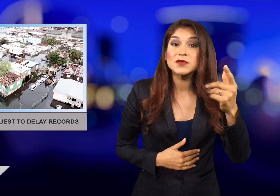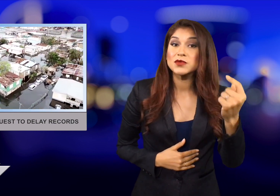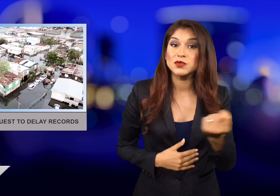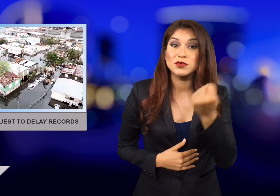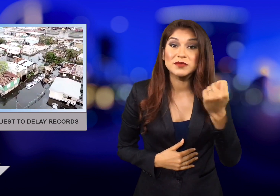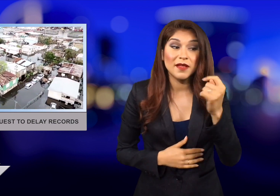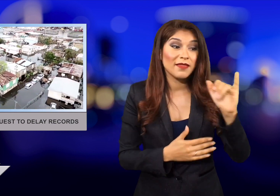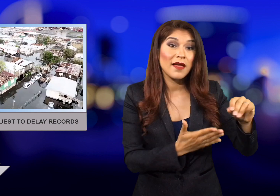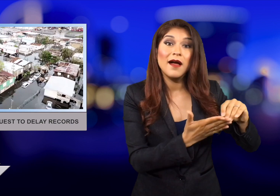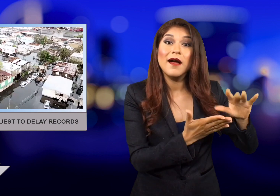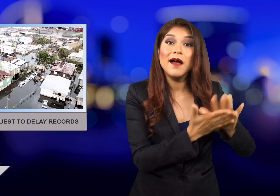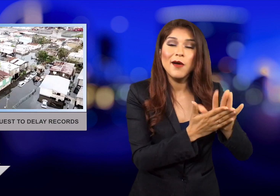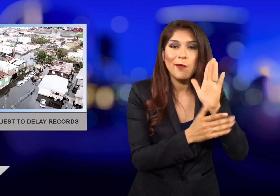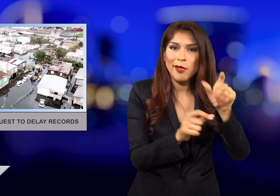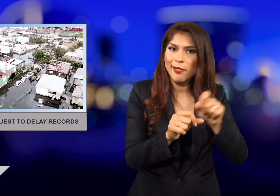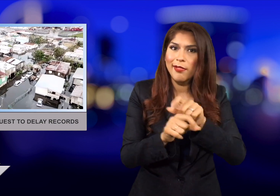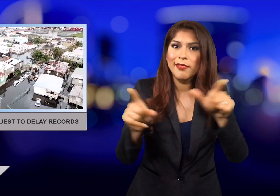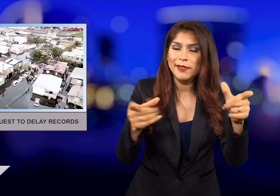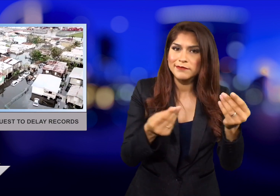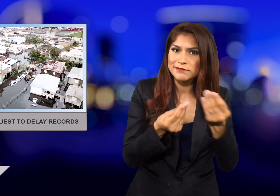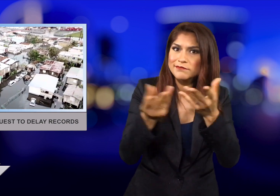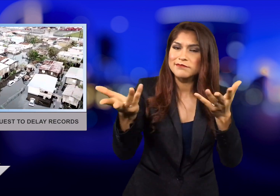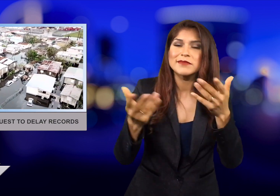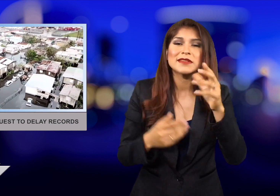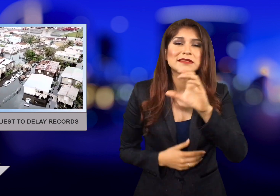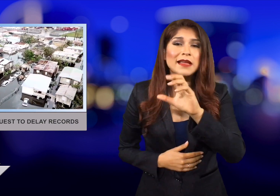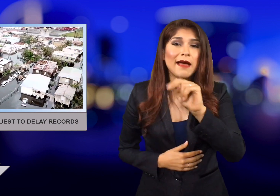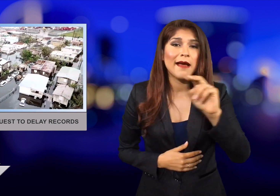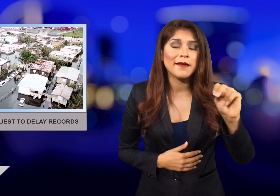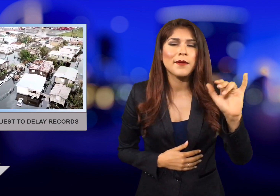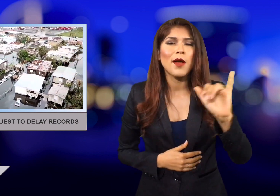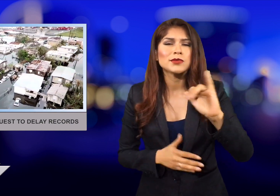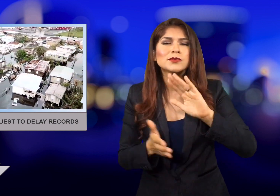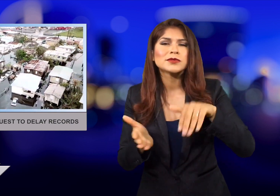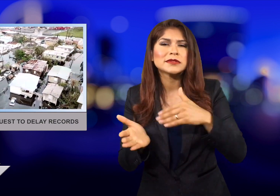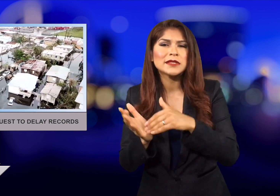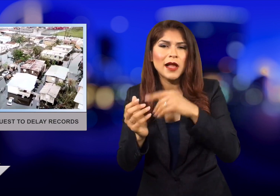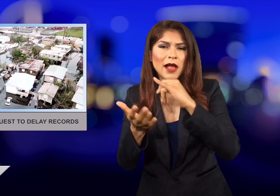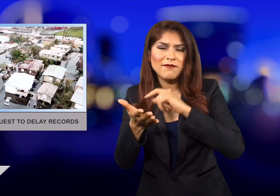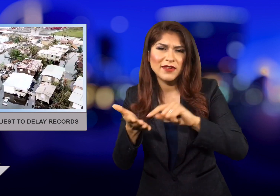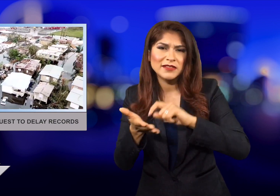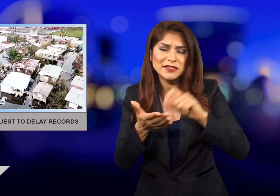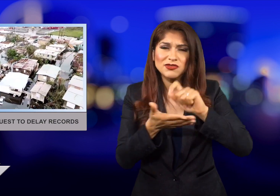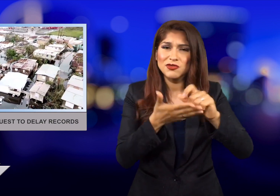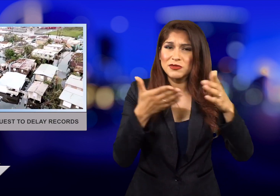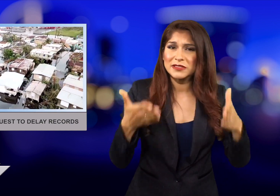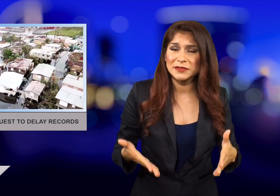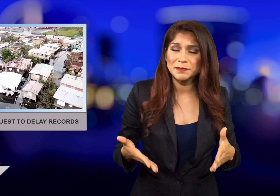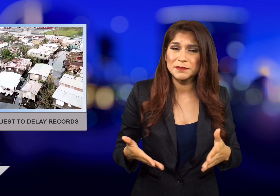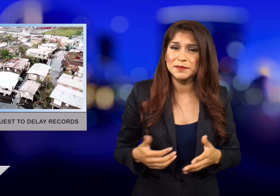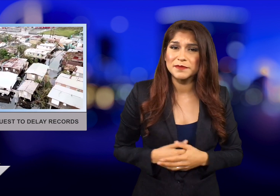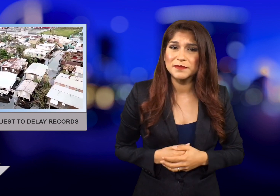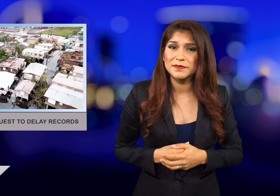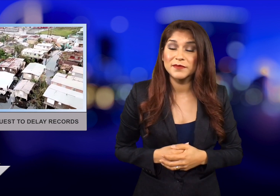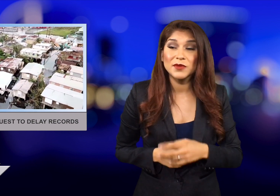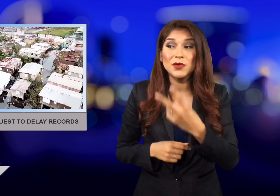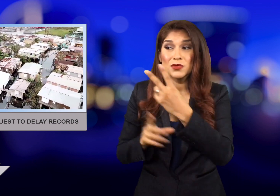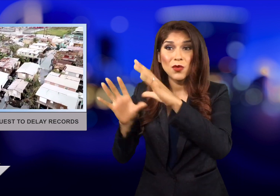Starting Tuesday, the documents will be released to CNN and the Center for Investigative Journalism.